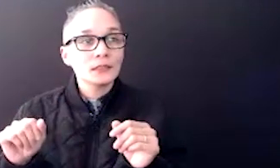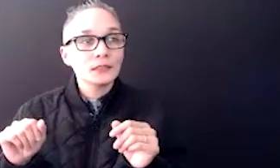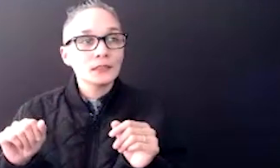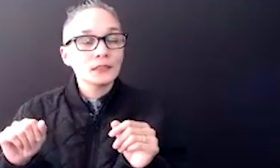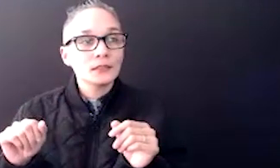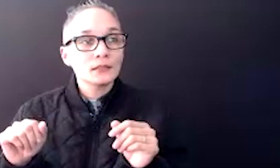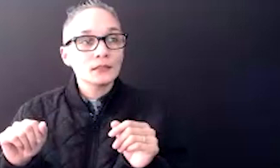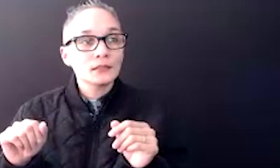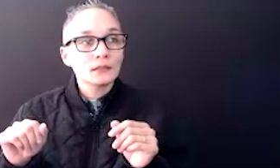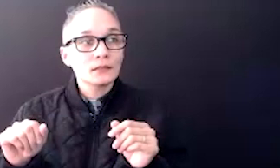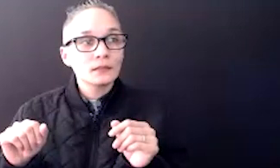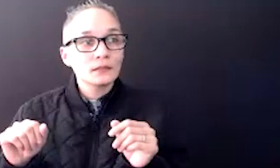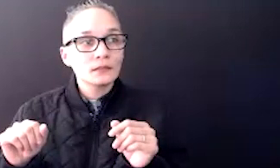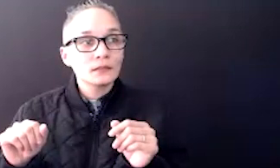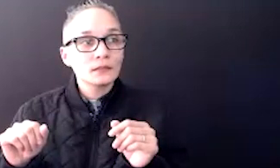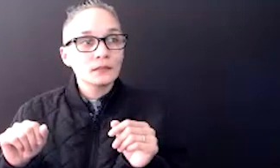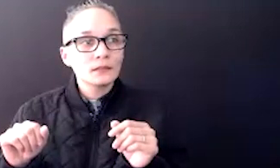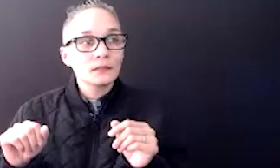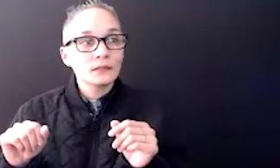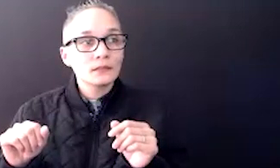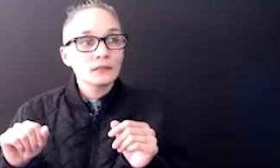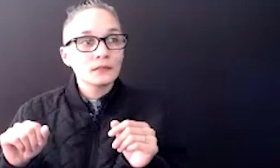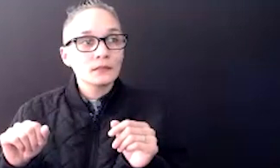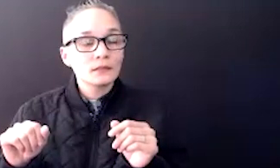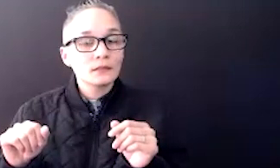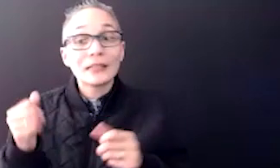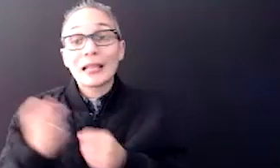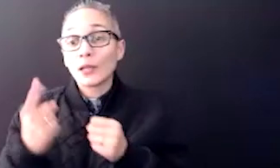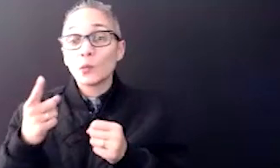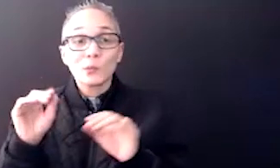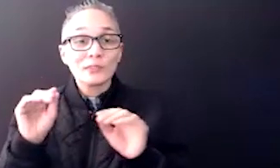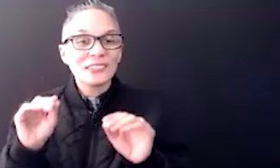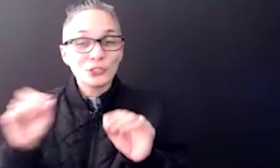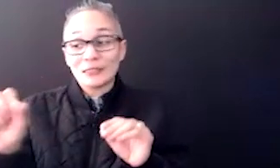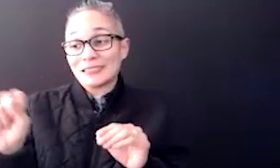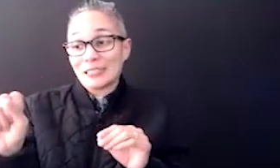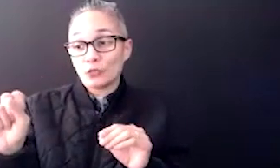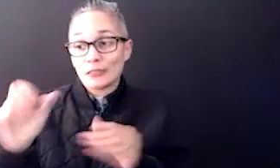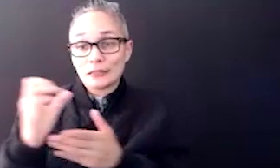You are connecting with students, you're interacting with them. So anyone who's teaching a synchronous course,